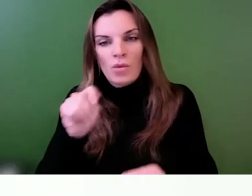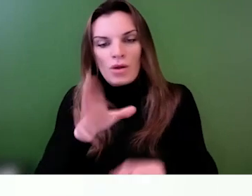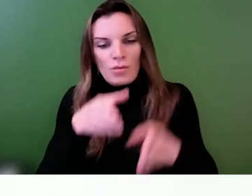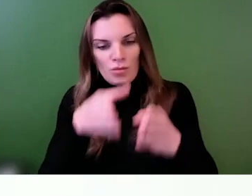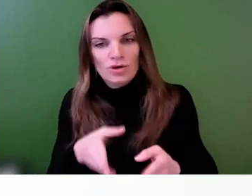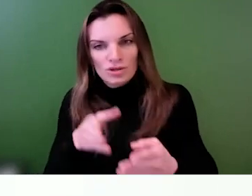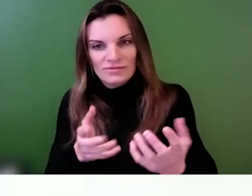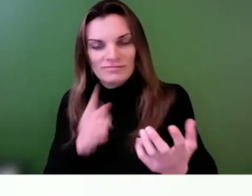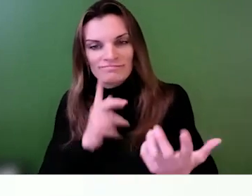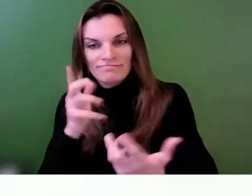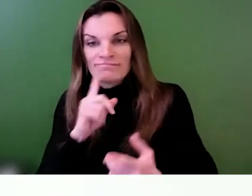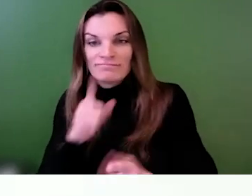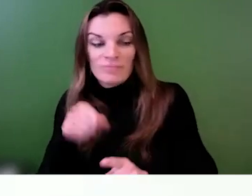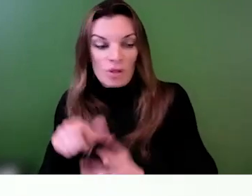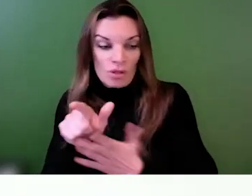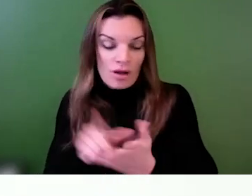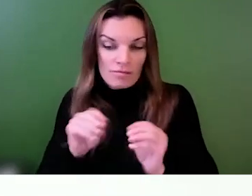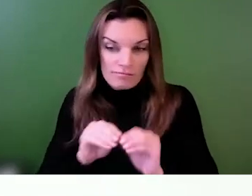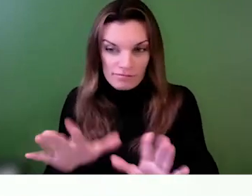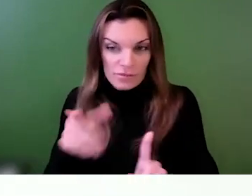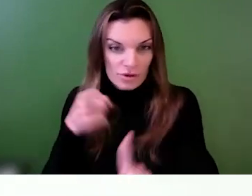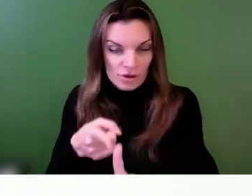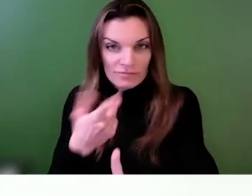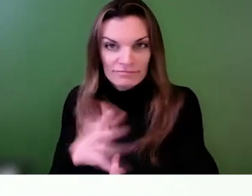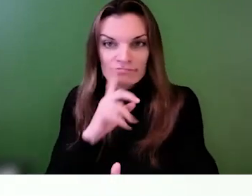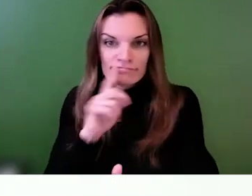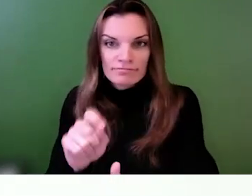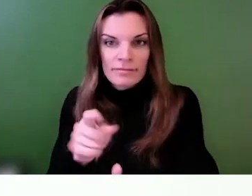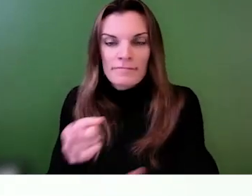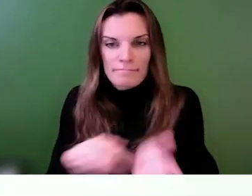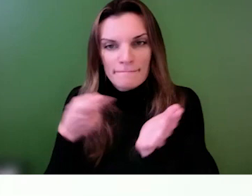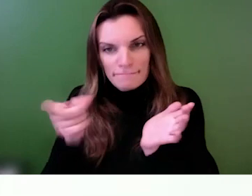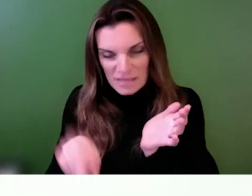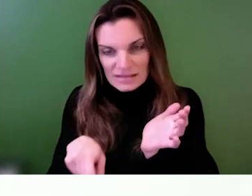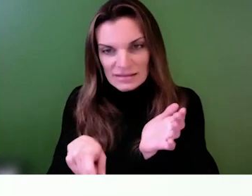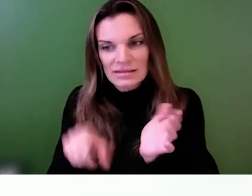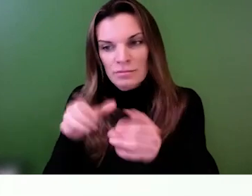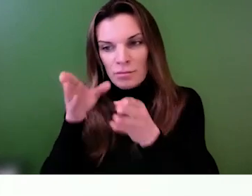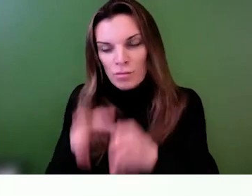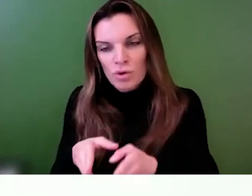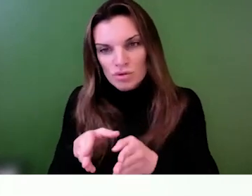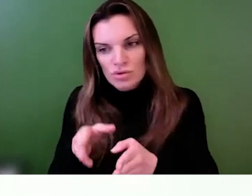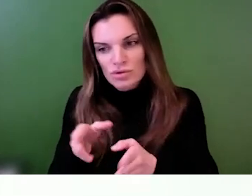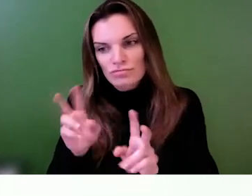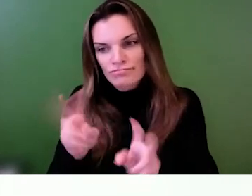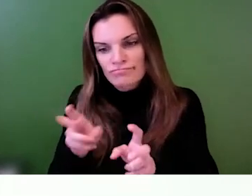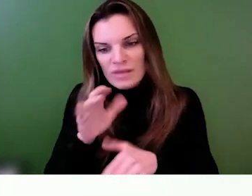is very, very clear and well established that that has to be an individualized process. And